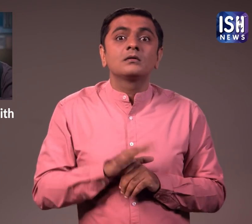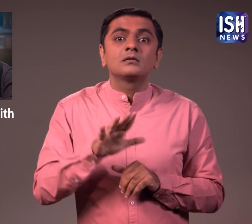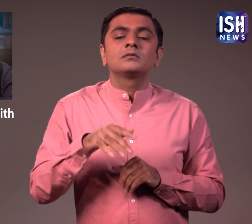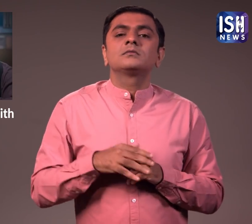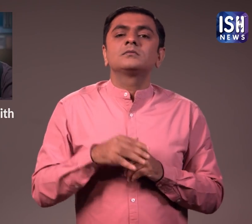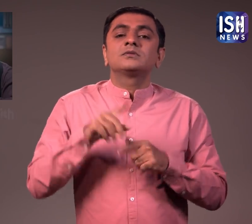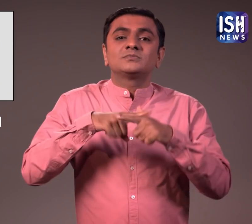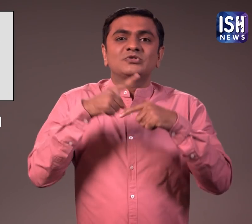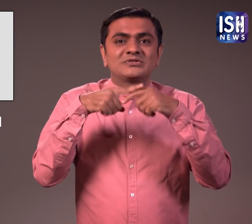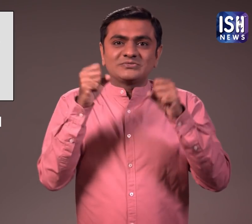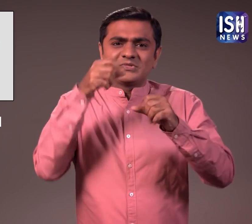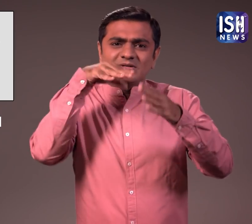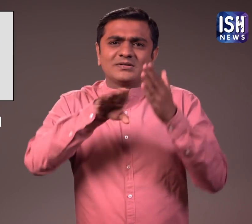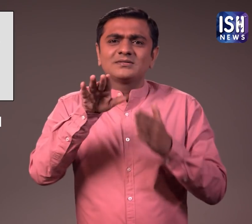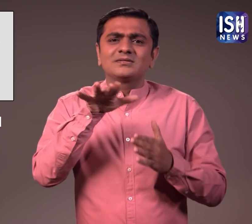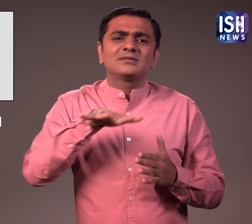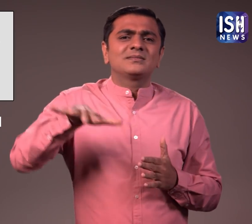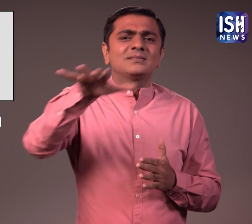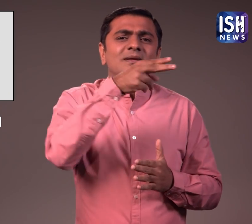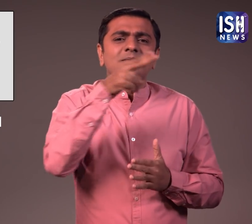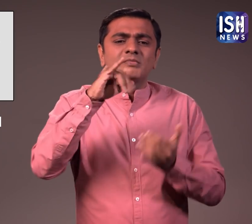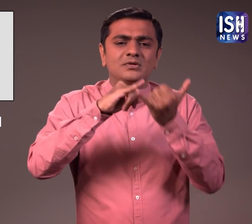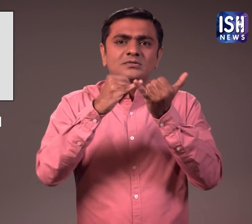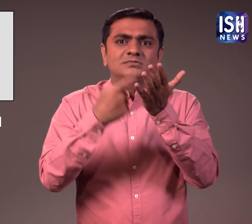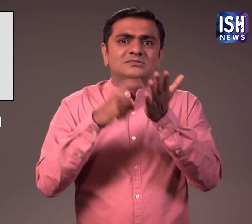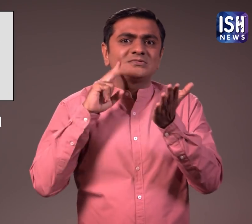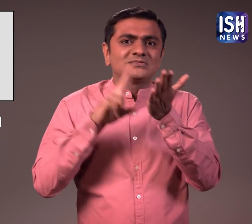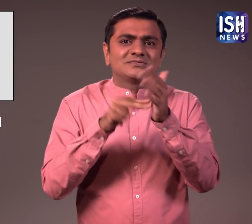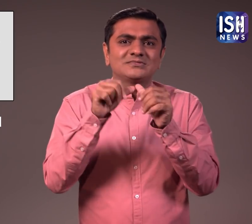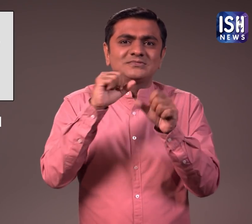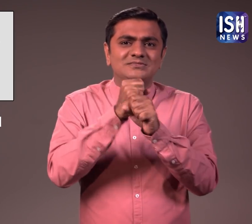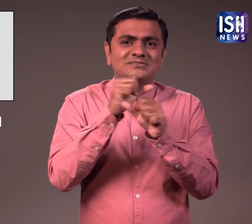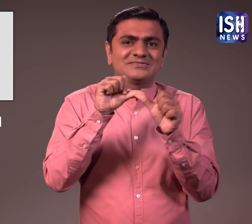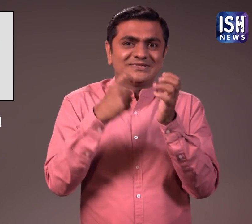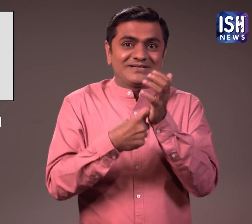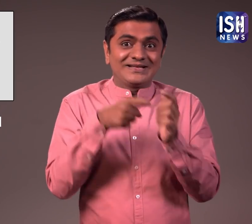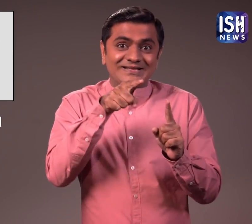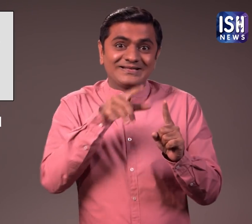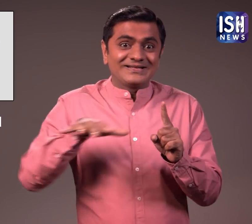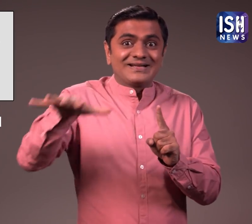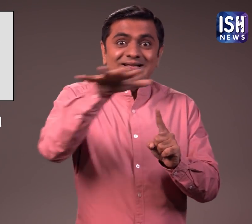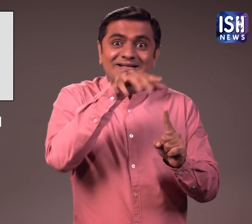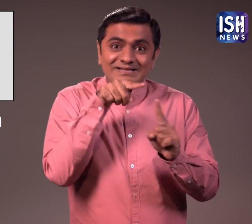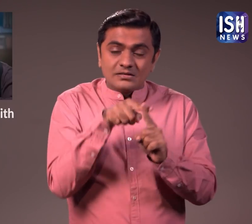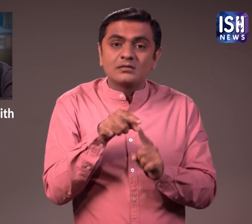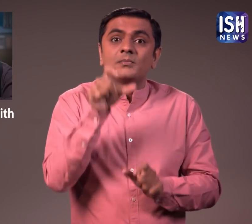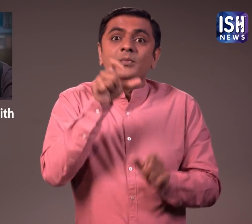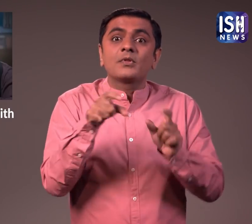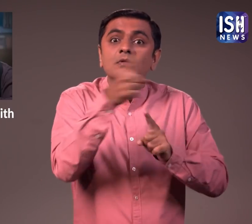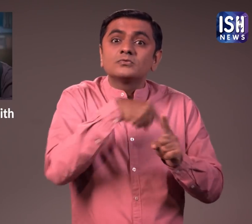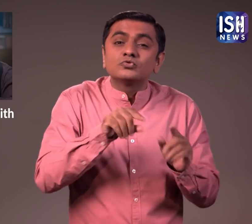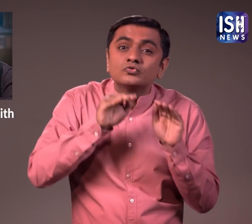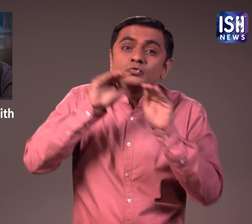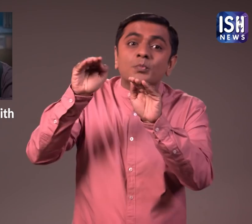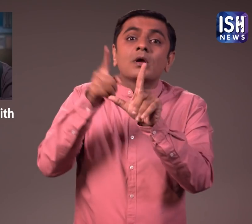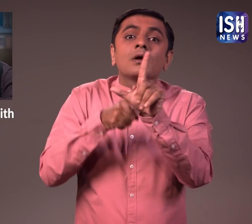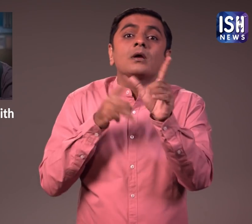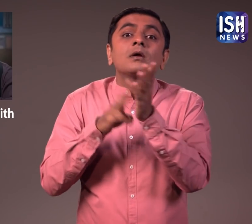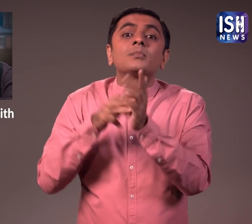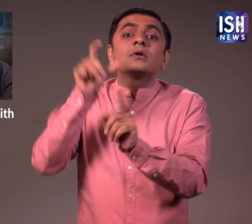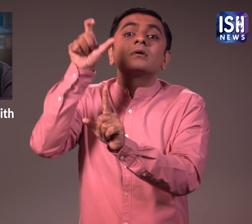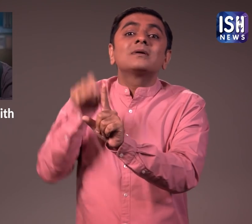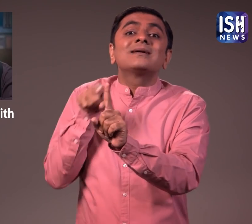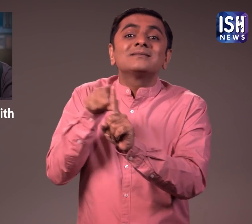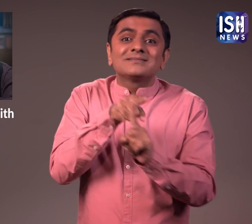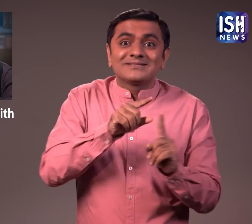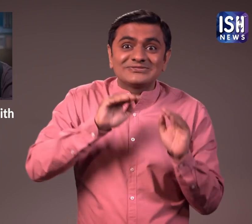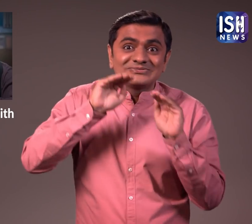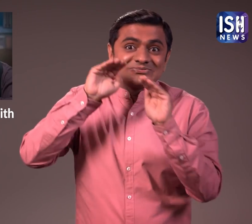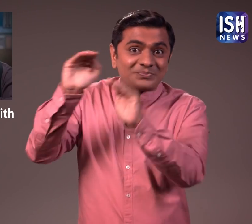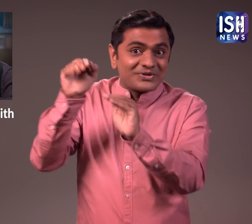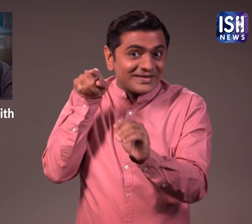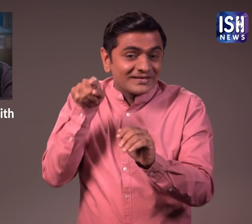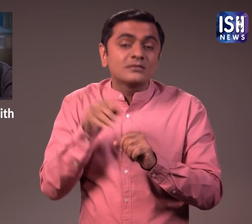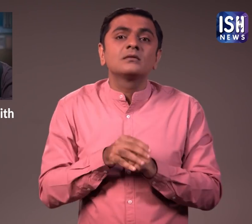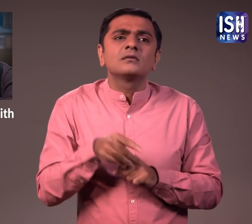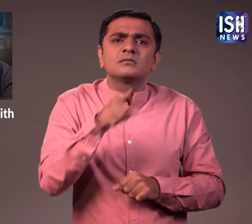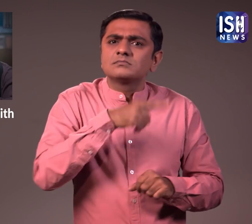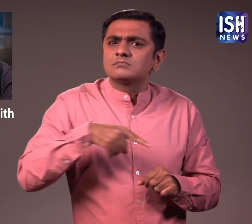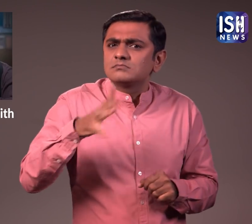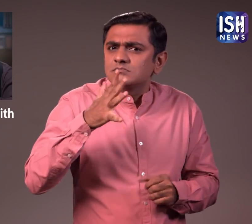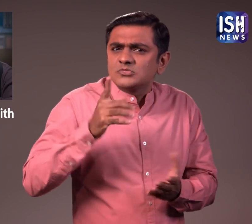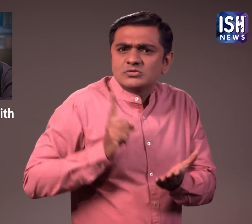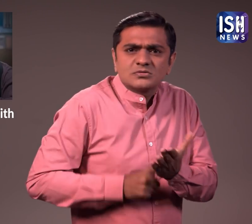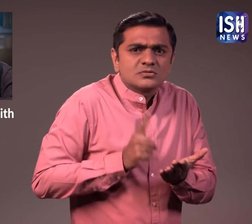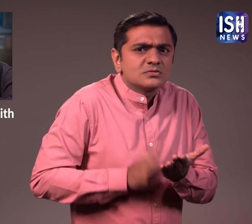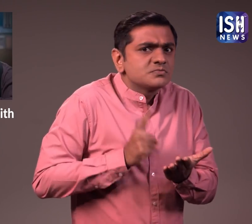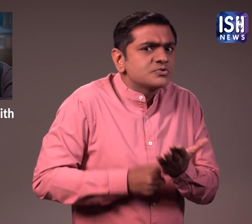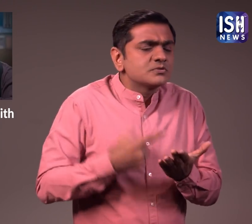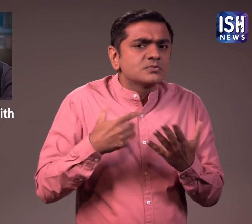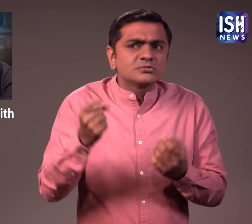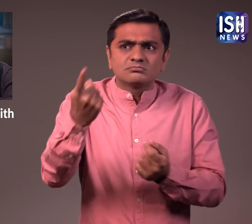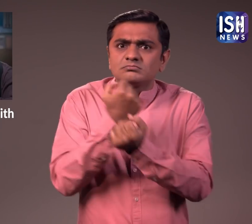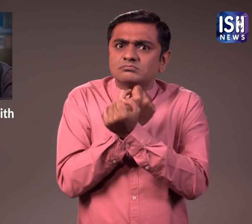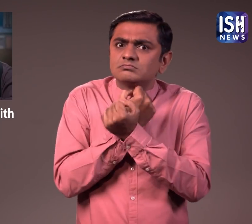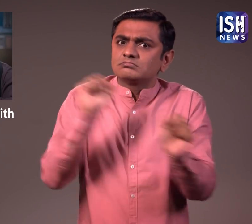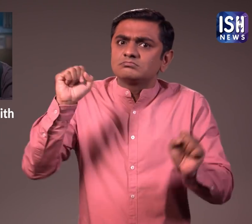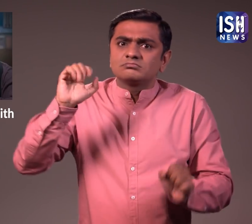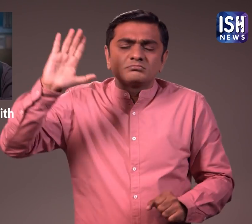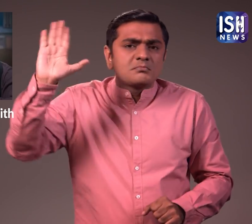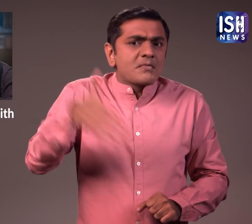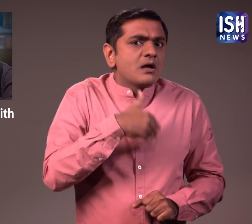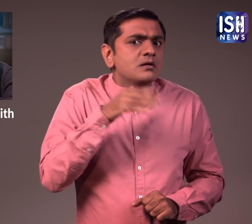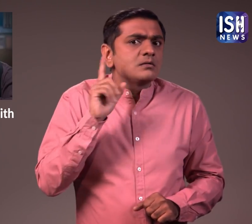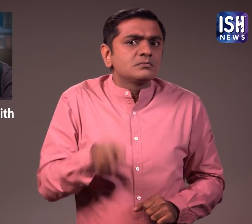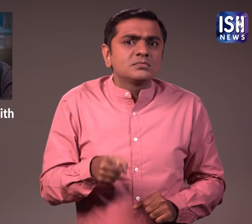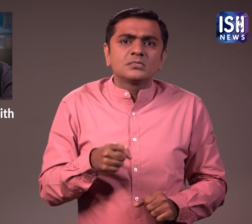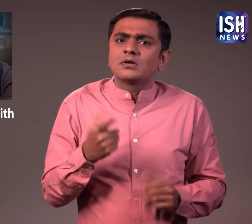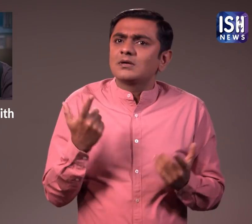In J&K's Srinagar many supporters of Mallik protested against the life imprisonment.